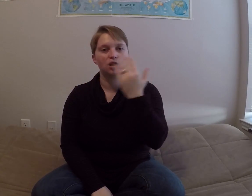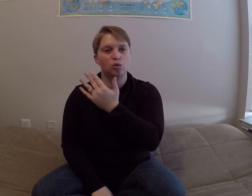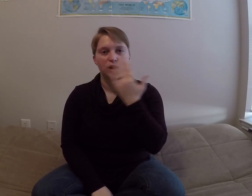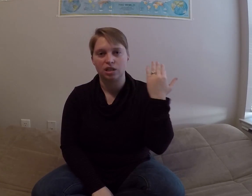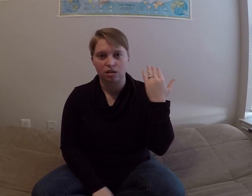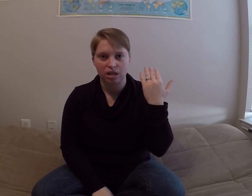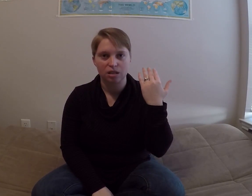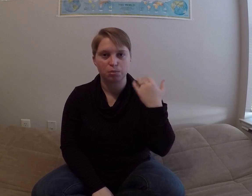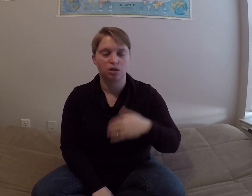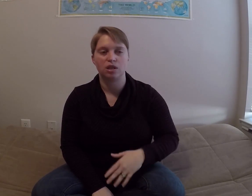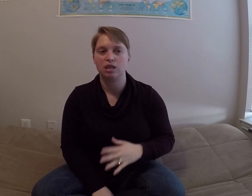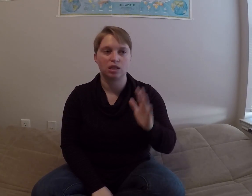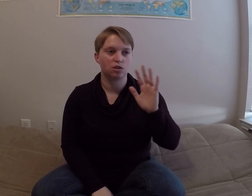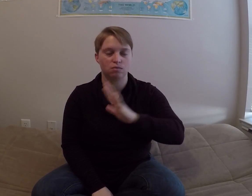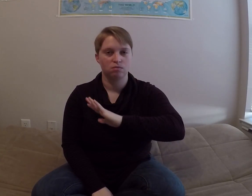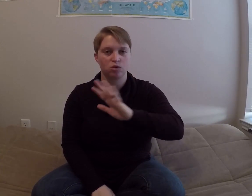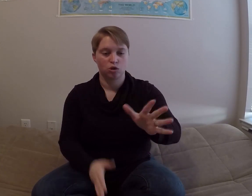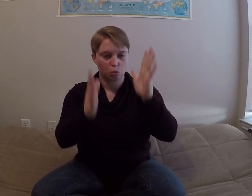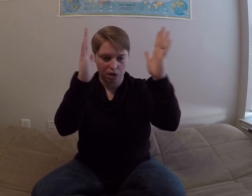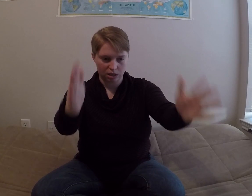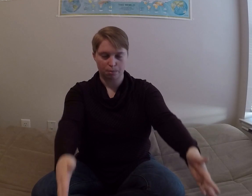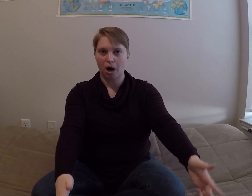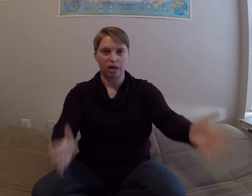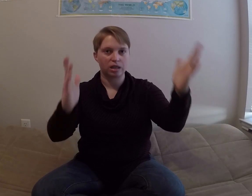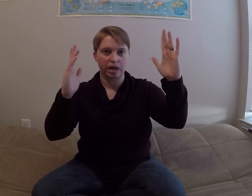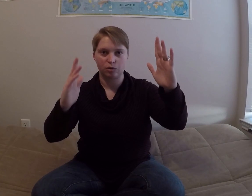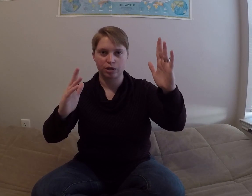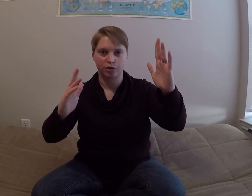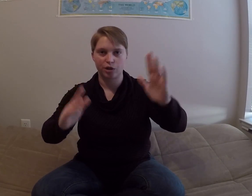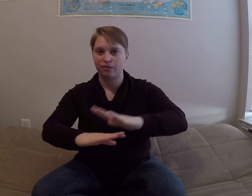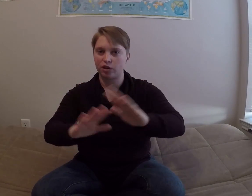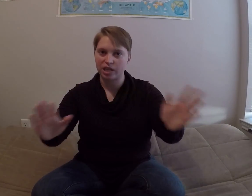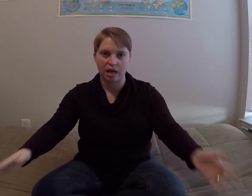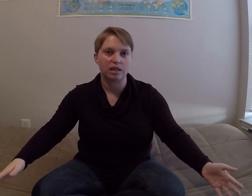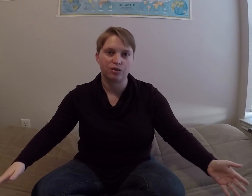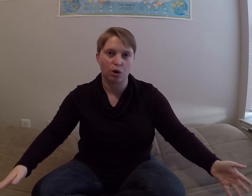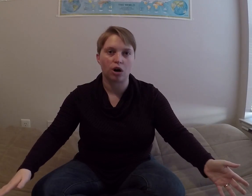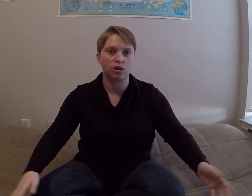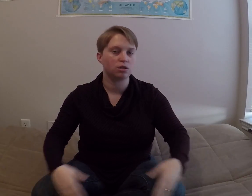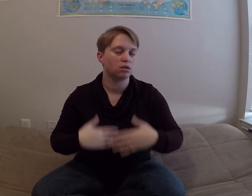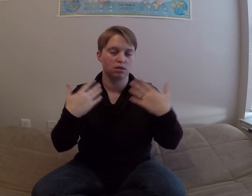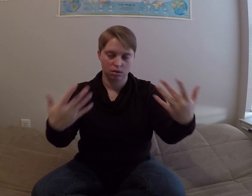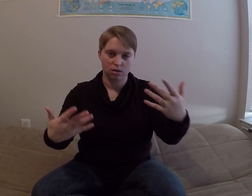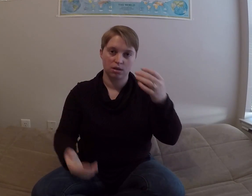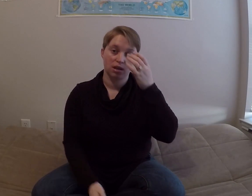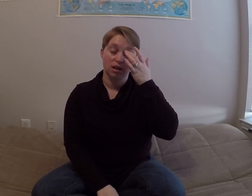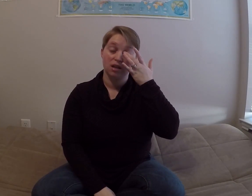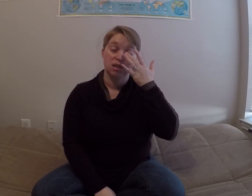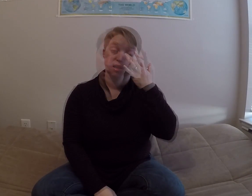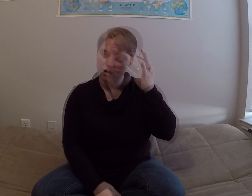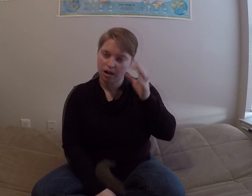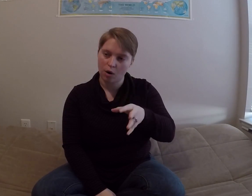easy to read the lips, easy to read your body language if there’s anything wrong.